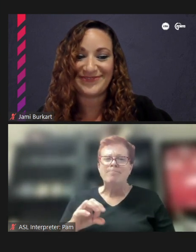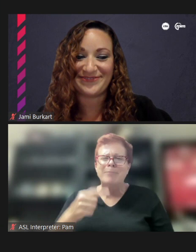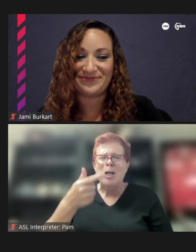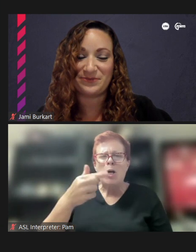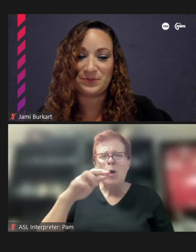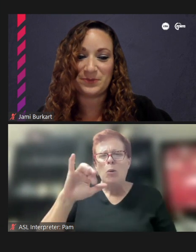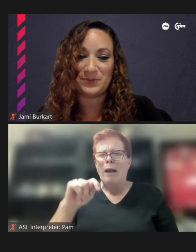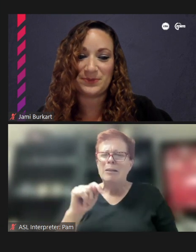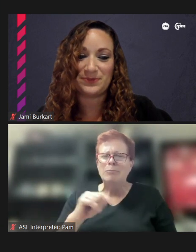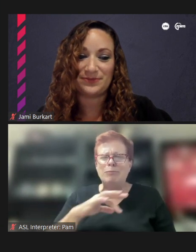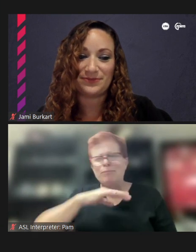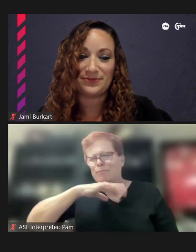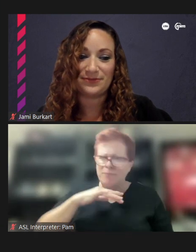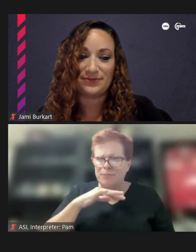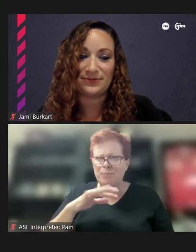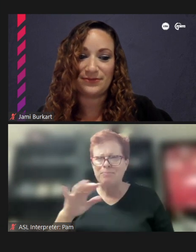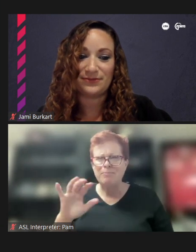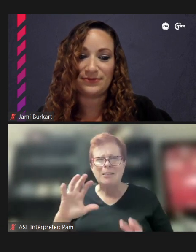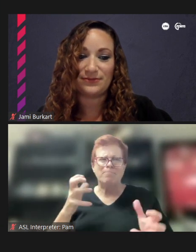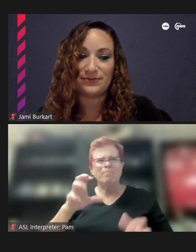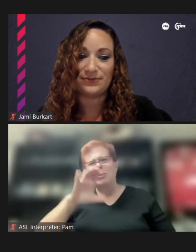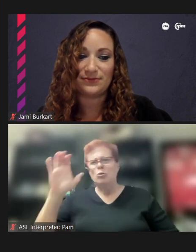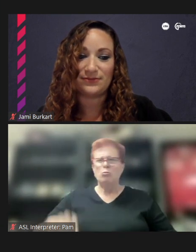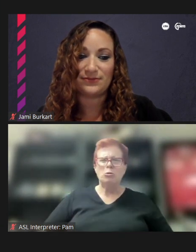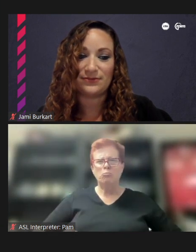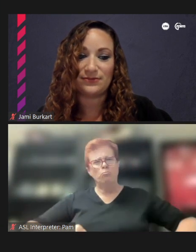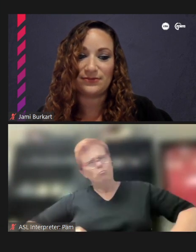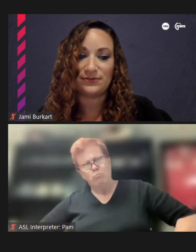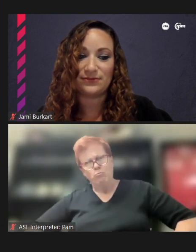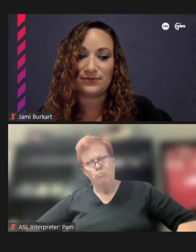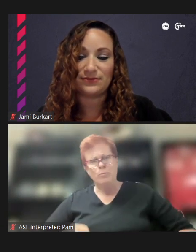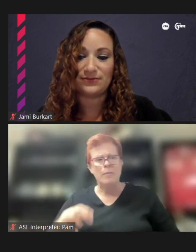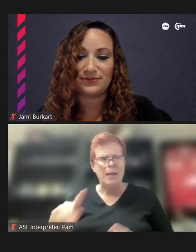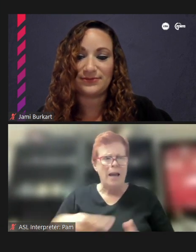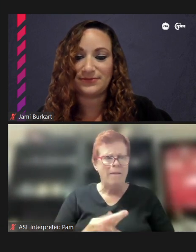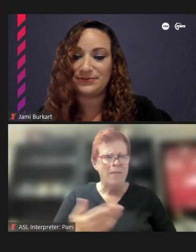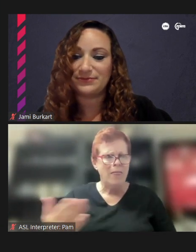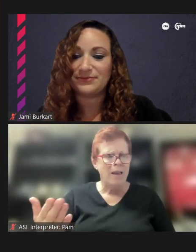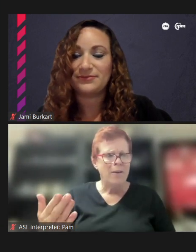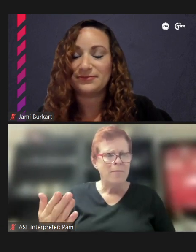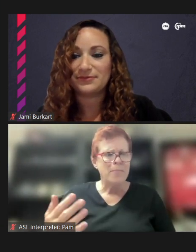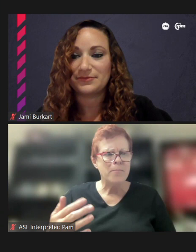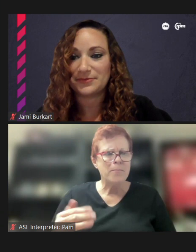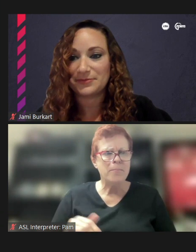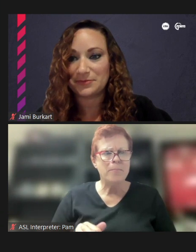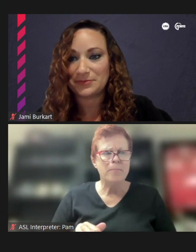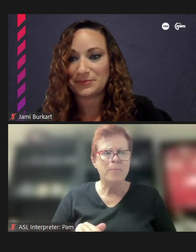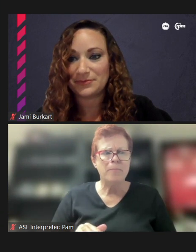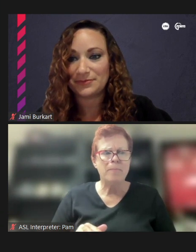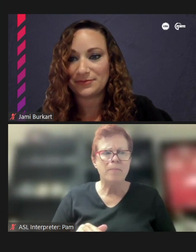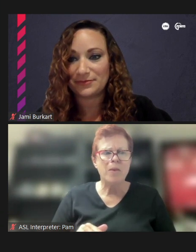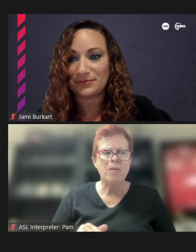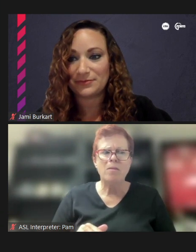Chicago broad shoulders, wide shoulders type thing, and I think one thing we try to be